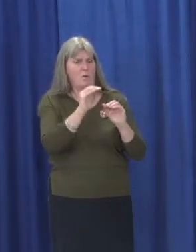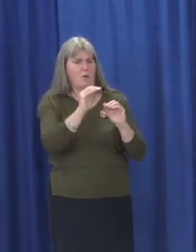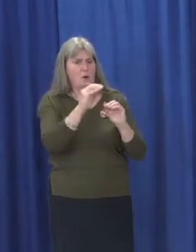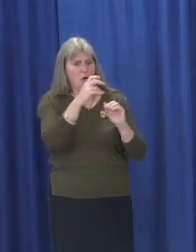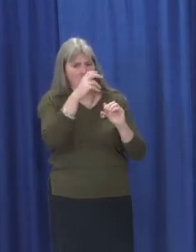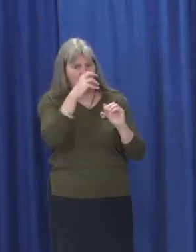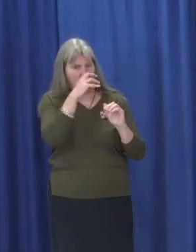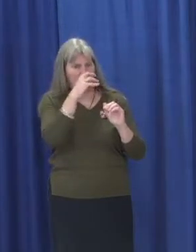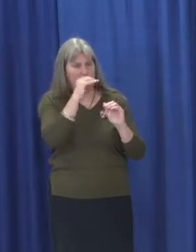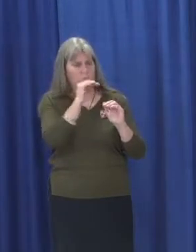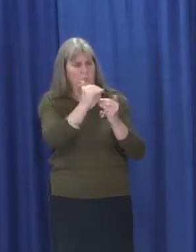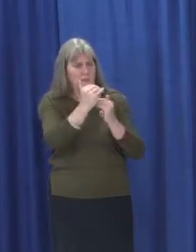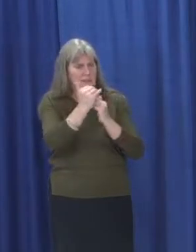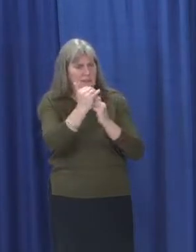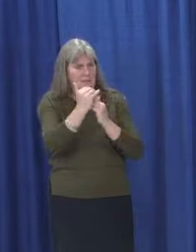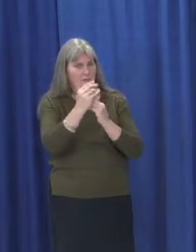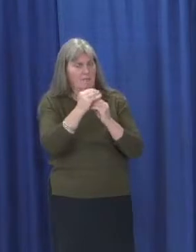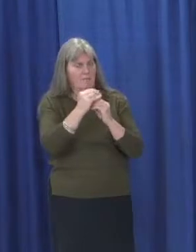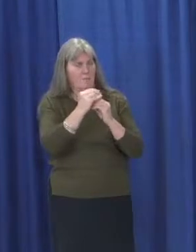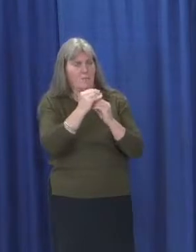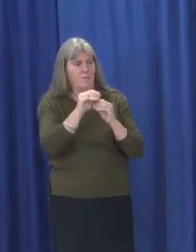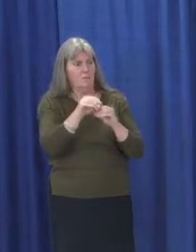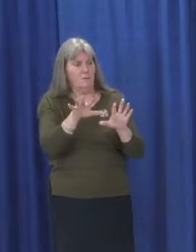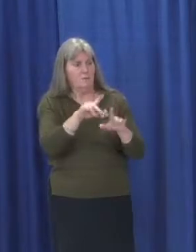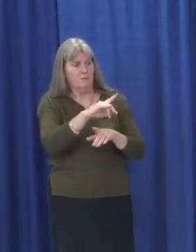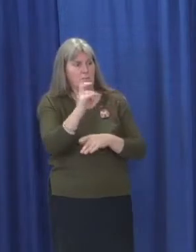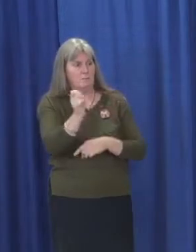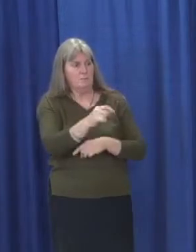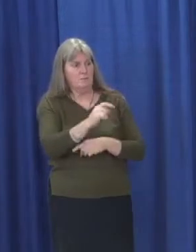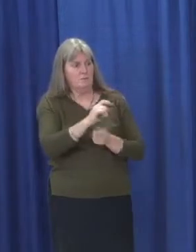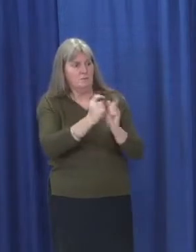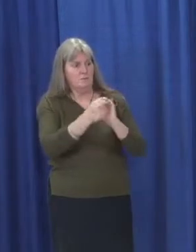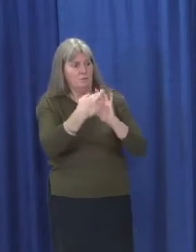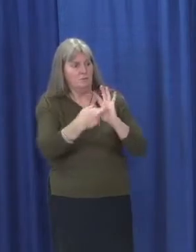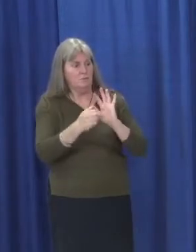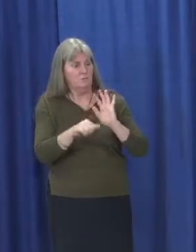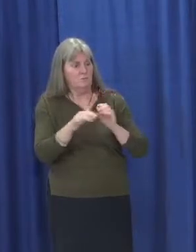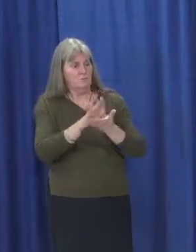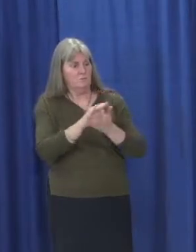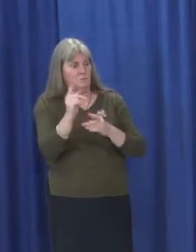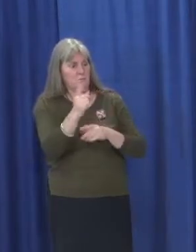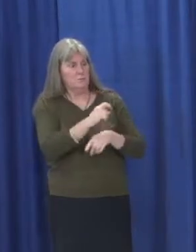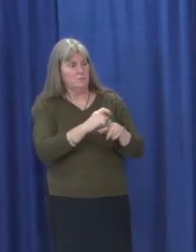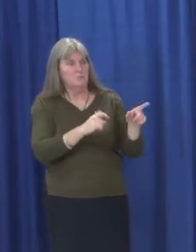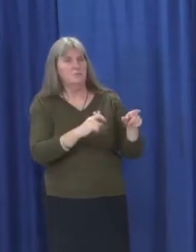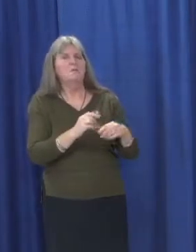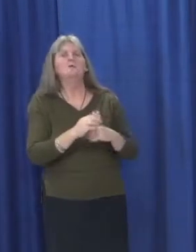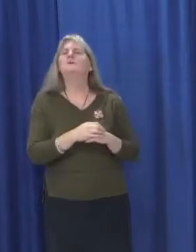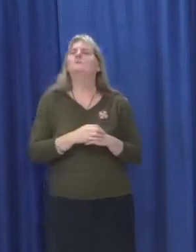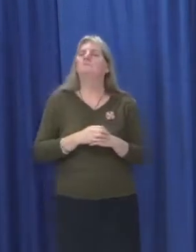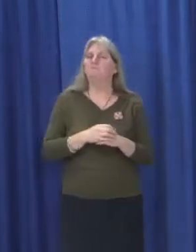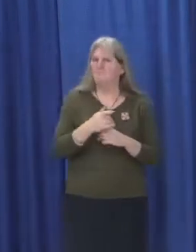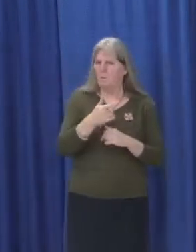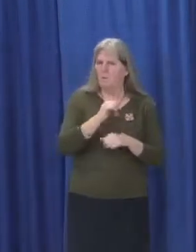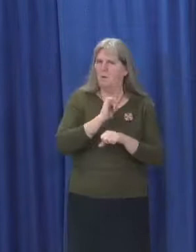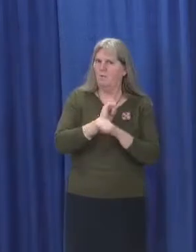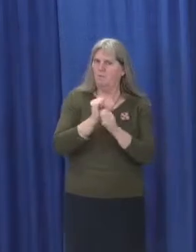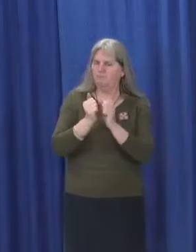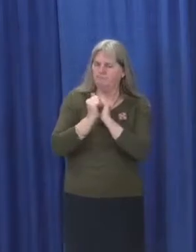guidelines coming in schools to further limit the spread? We have worked closely with